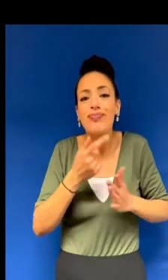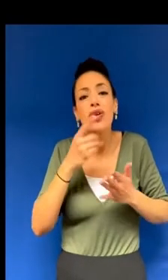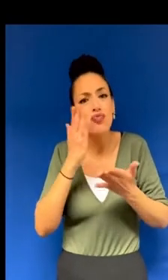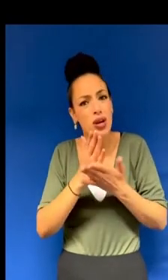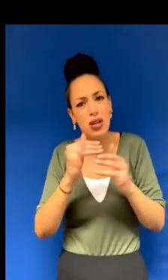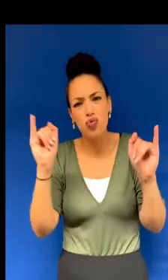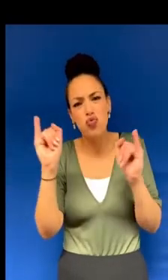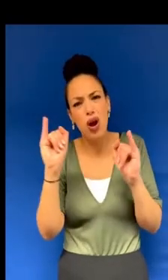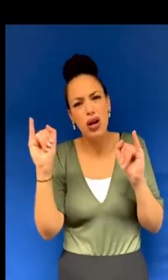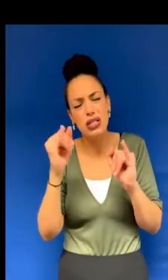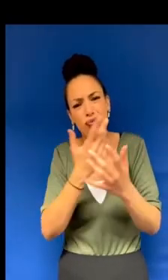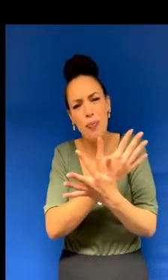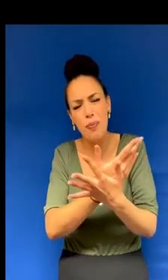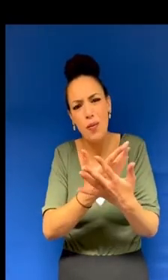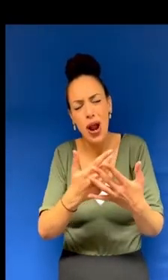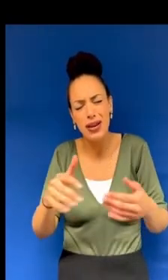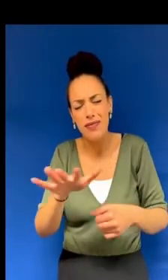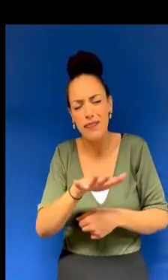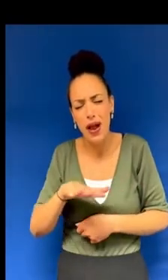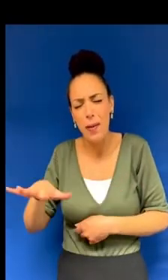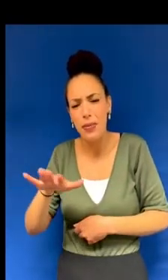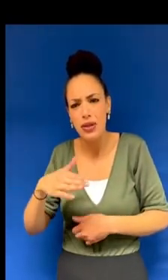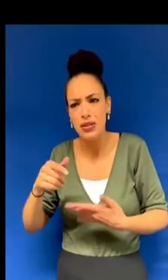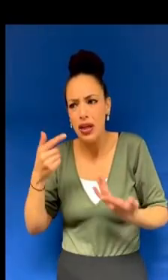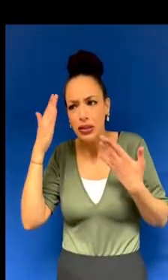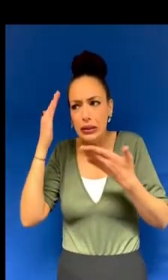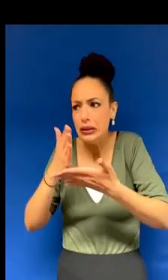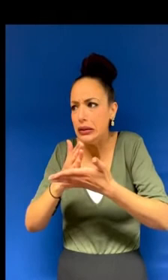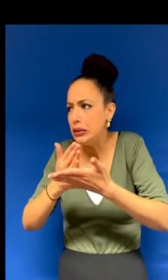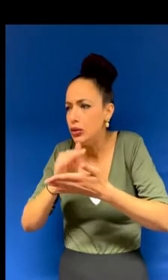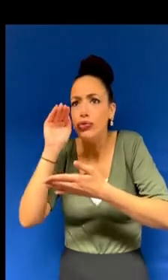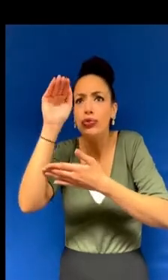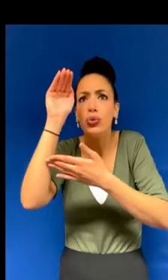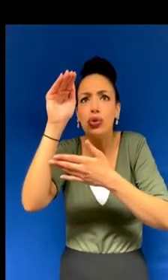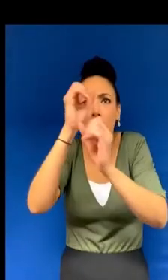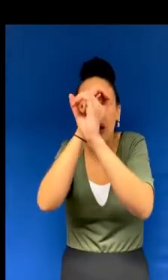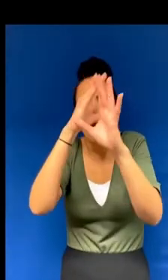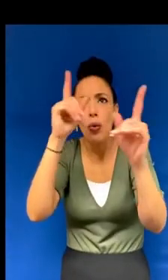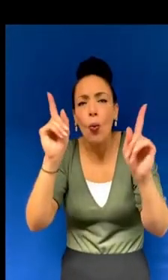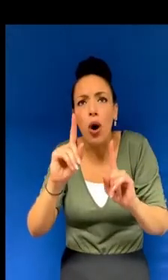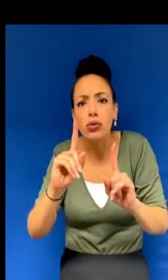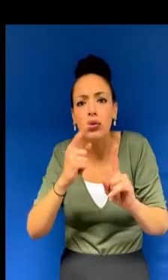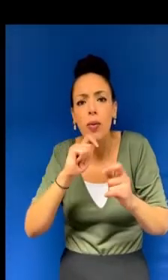to leave, and then they will have to go. And so it's been really a crisis point for many families